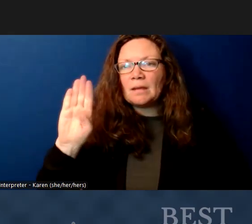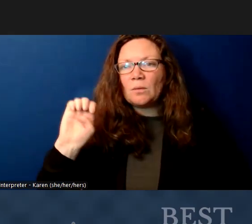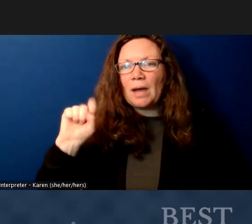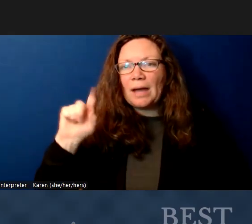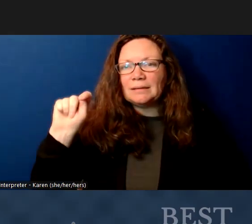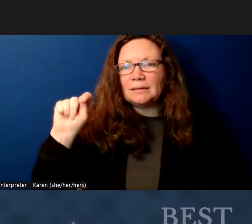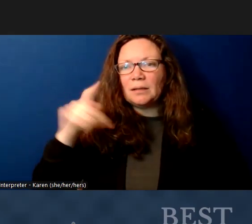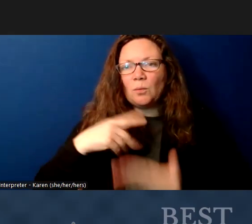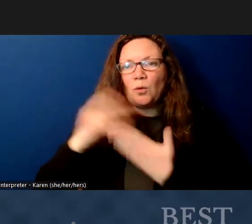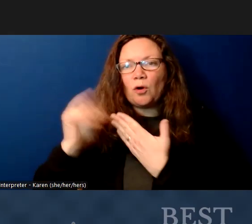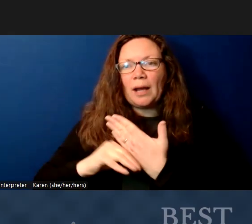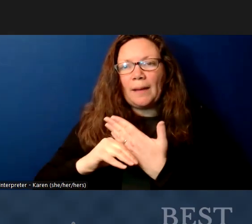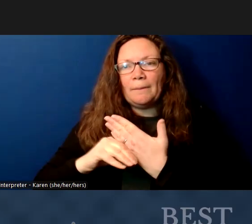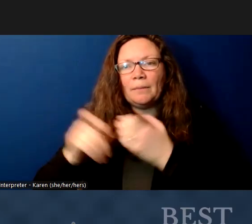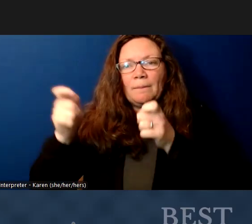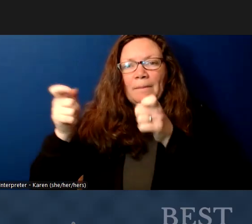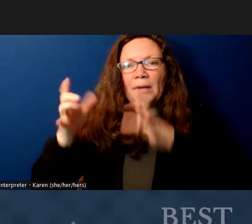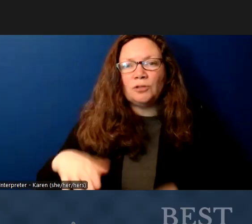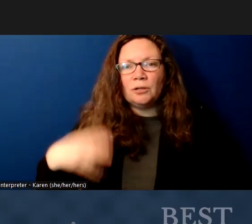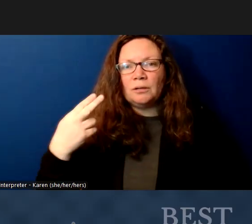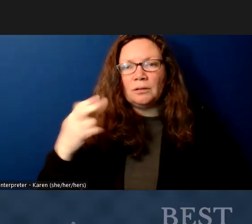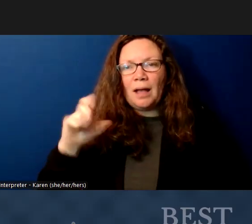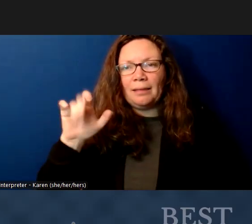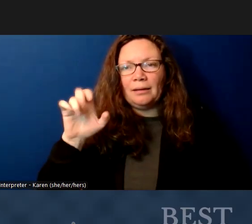Then we will move to some of the change agent network activity.